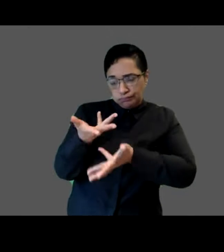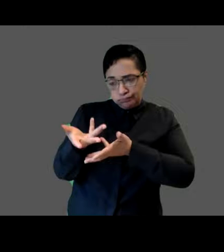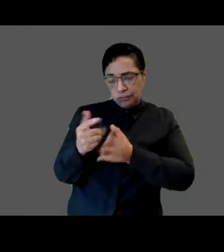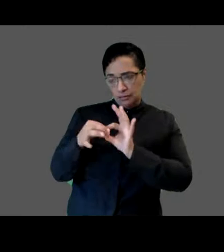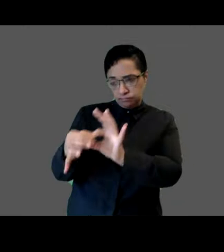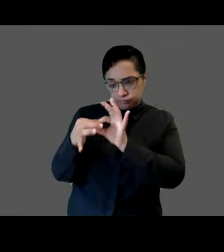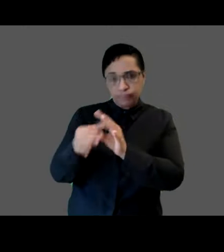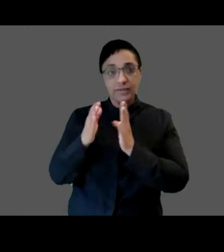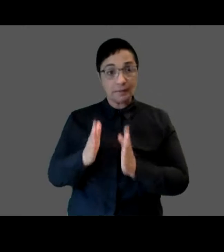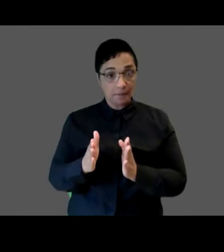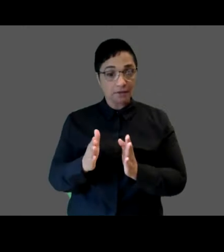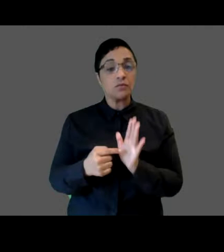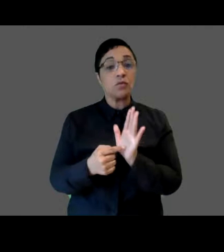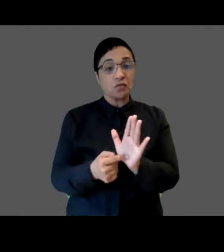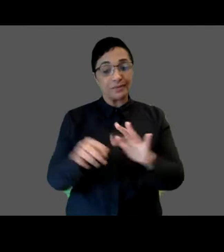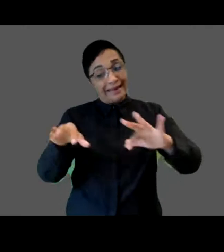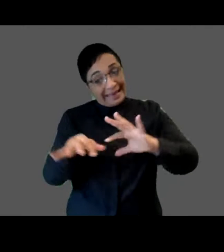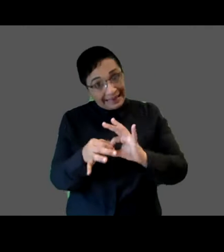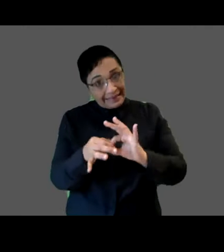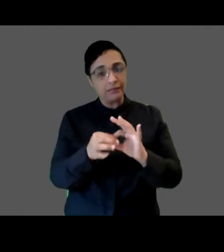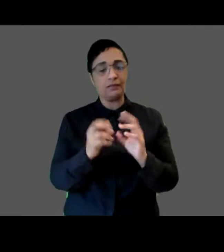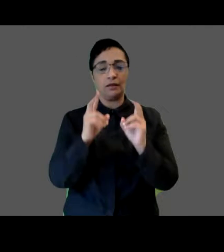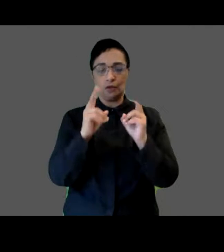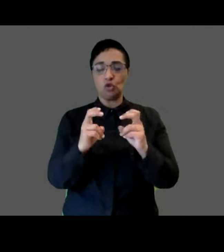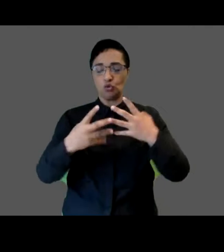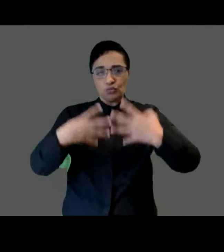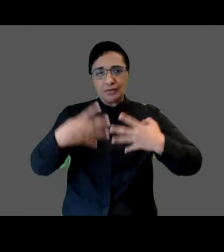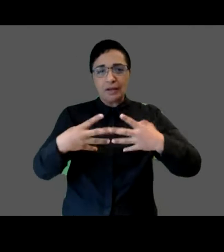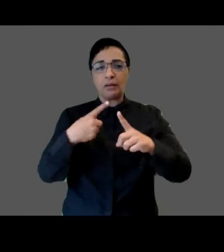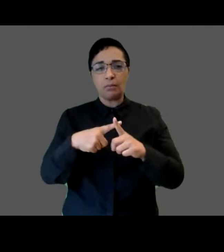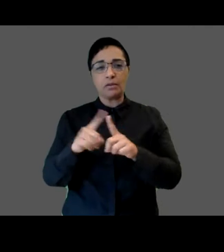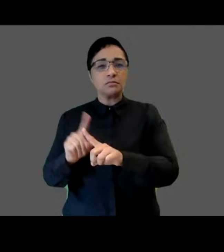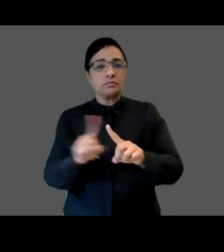related to persons with disabilities and data can be addressed, but can be addressed in